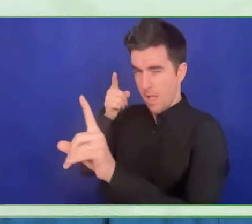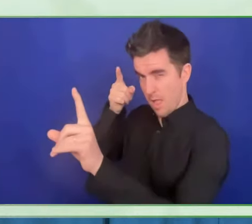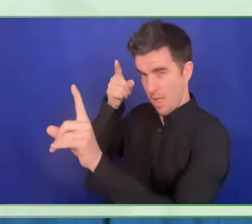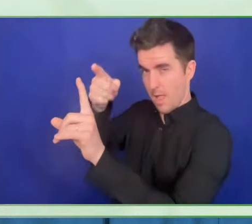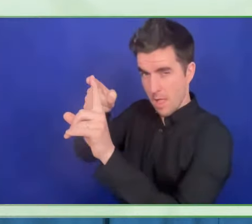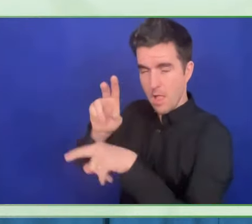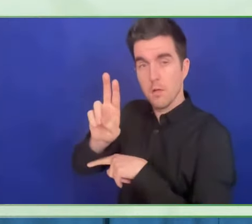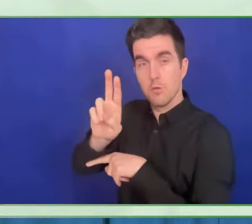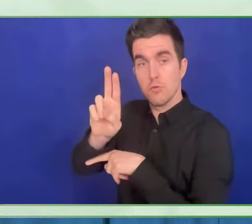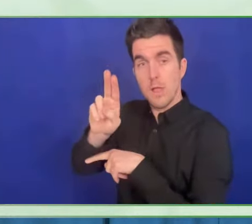implement the Convention.